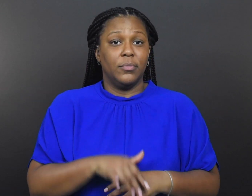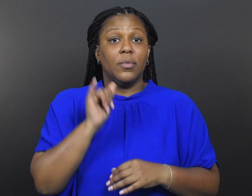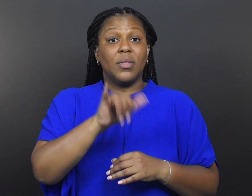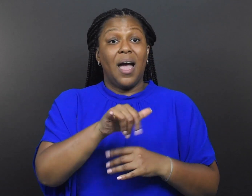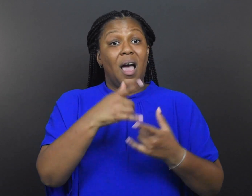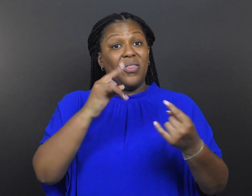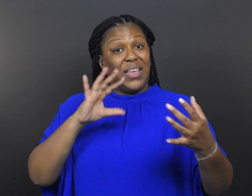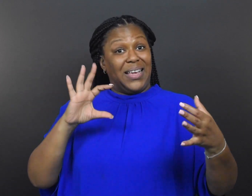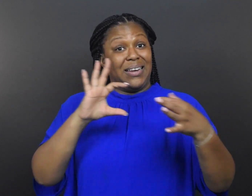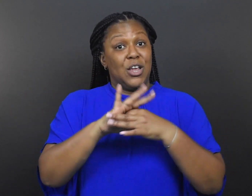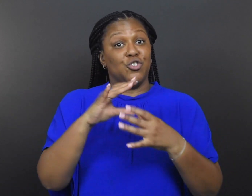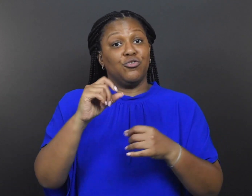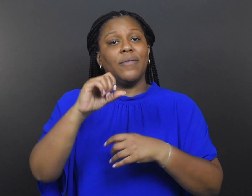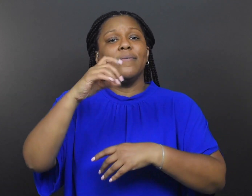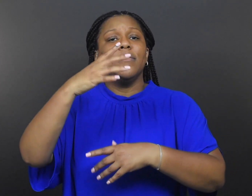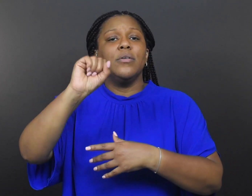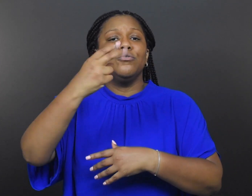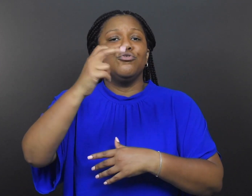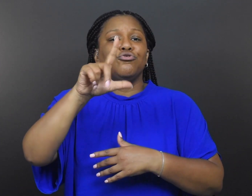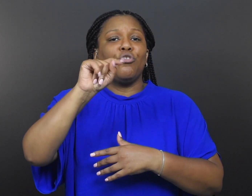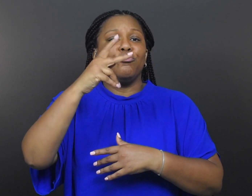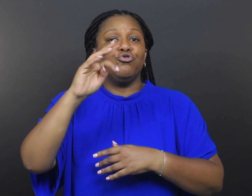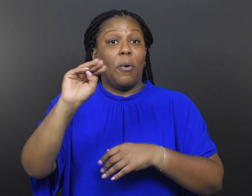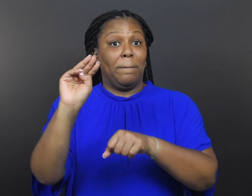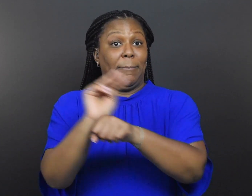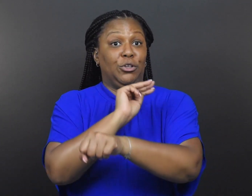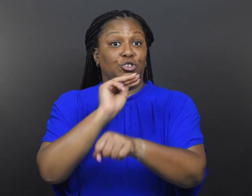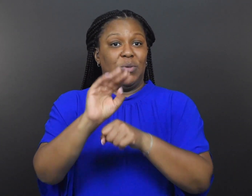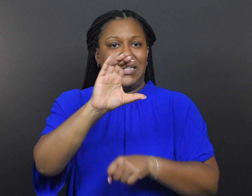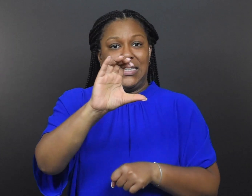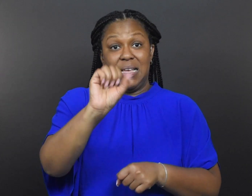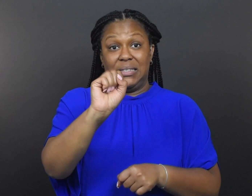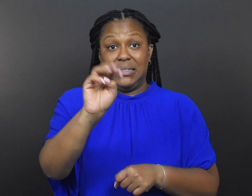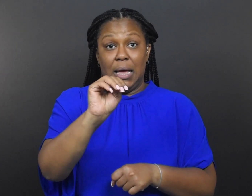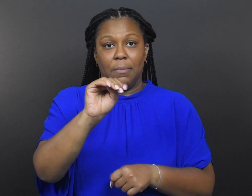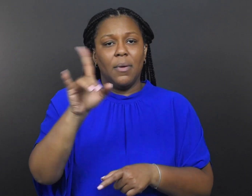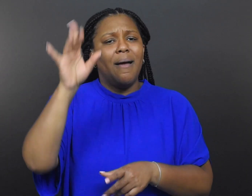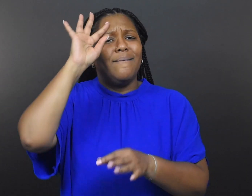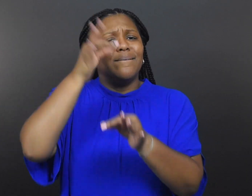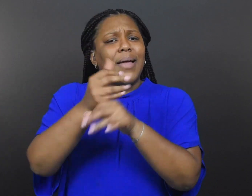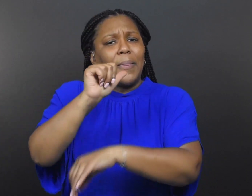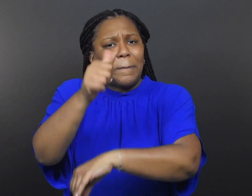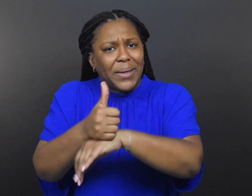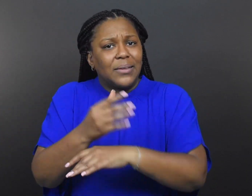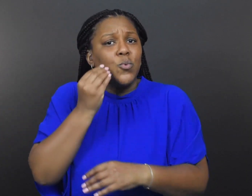The Connections Shelter Ministry (CSM), a faith-based homeless shelter organization,